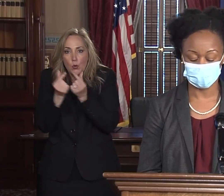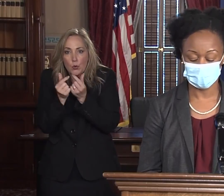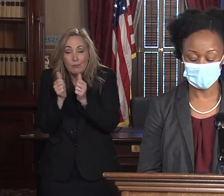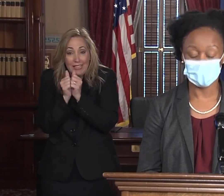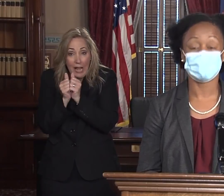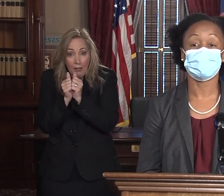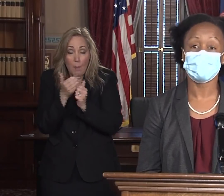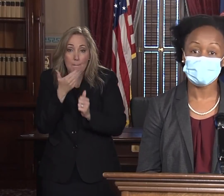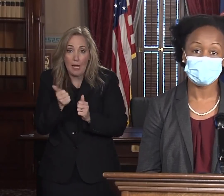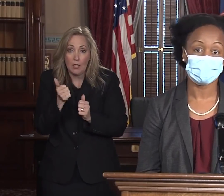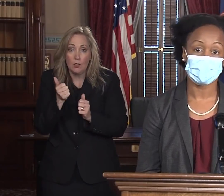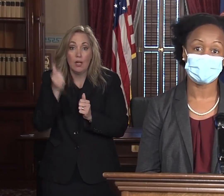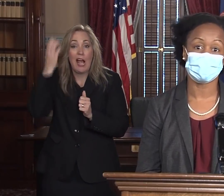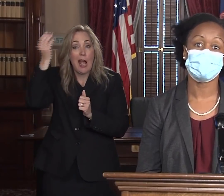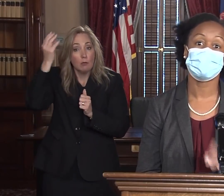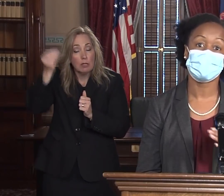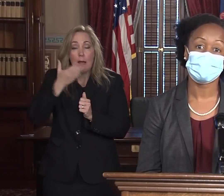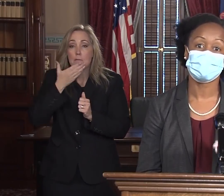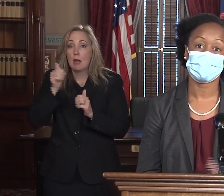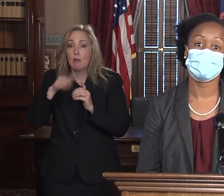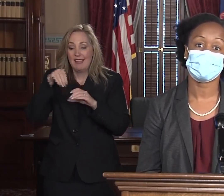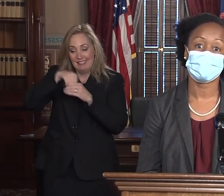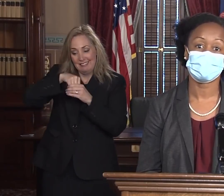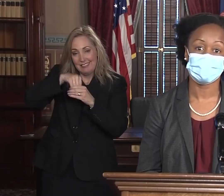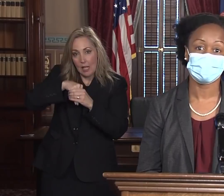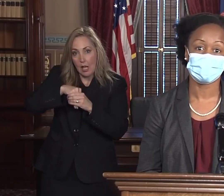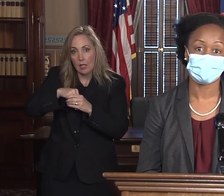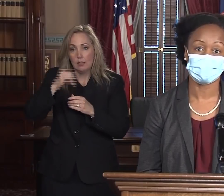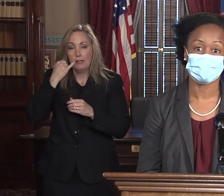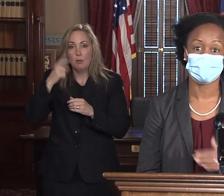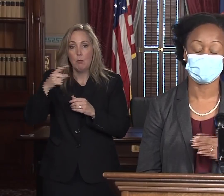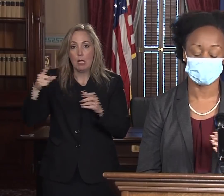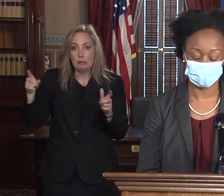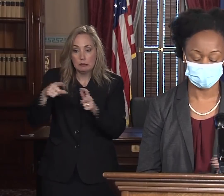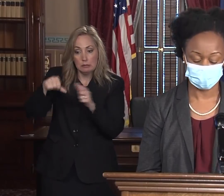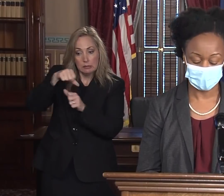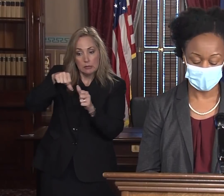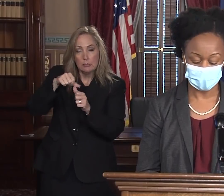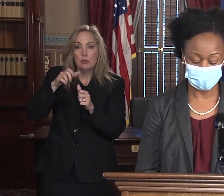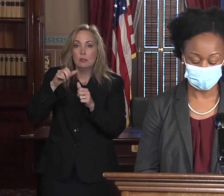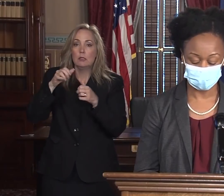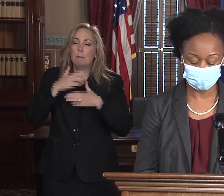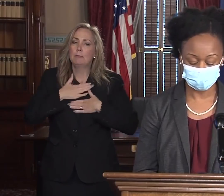AVOID GATHERINGS. THE SMALLER THE BETTER.